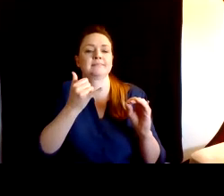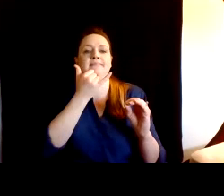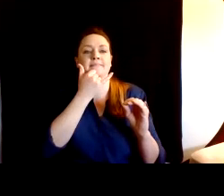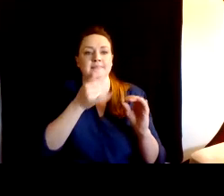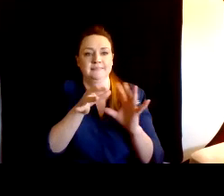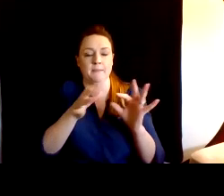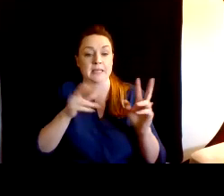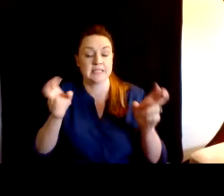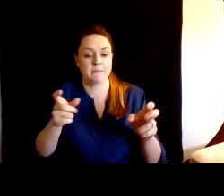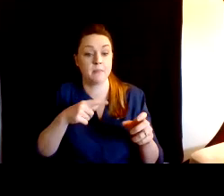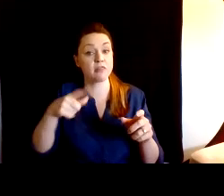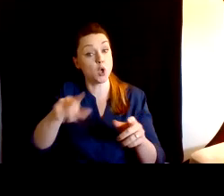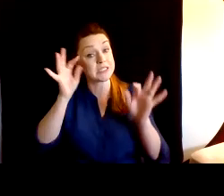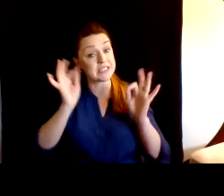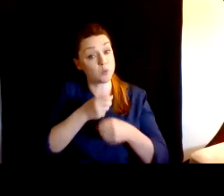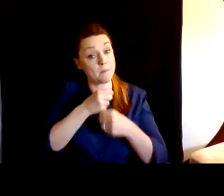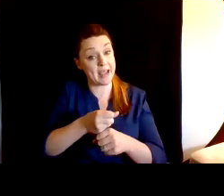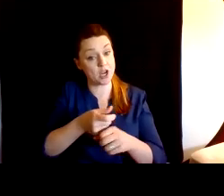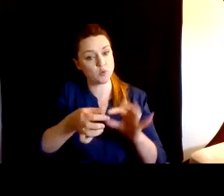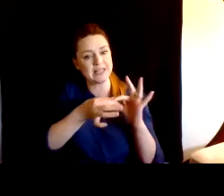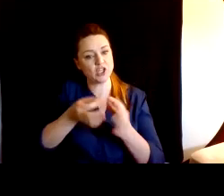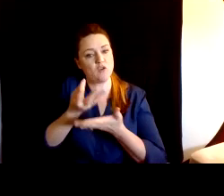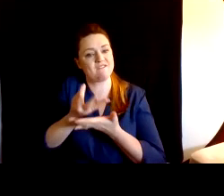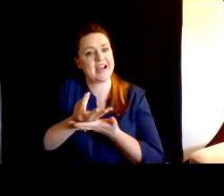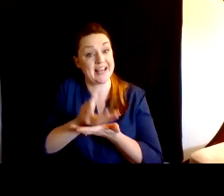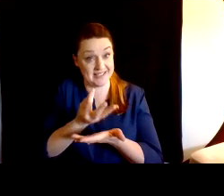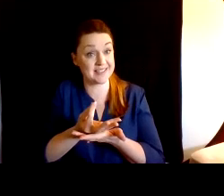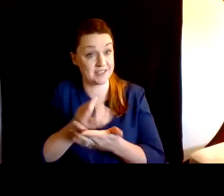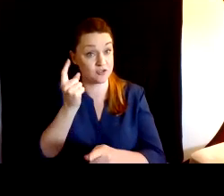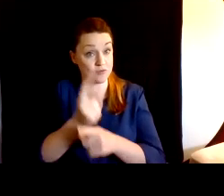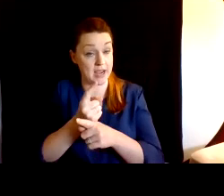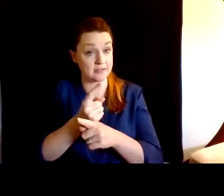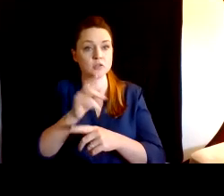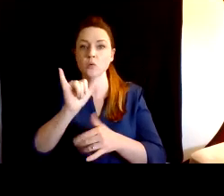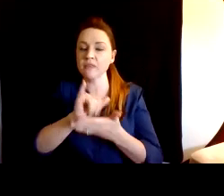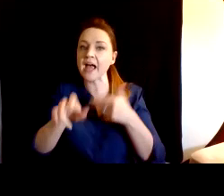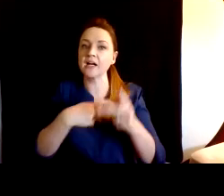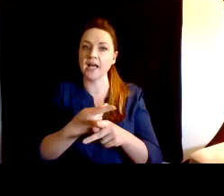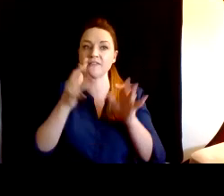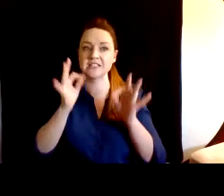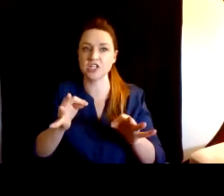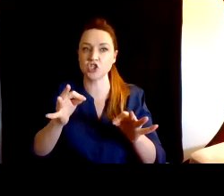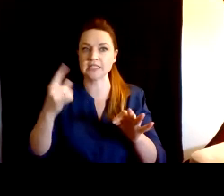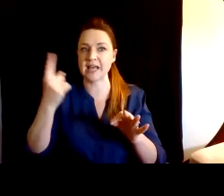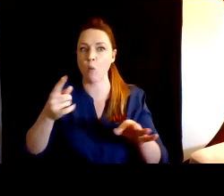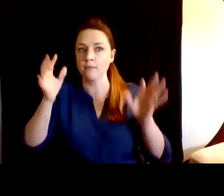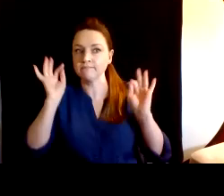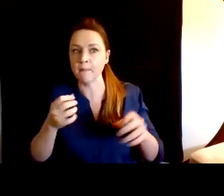But those decisions were made based off the finances. But those types of decisions were being made, and of course it impacted the water.